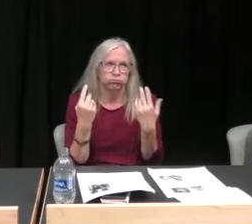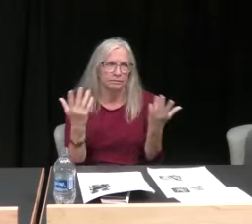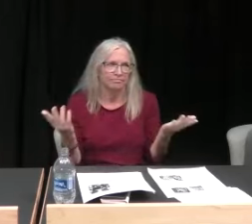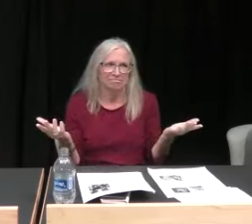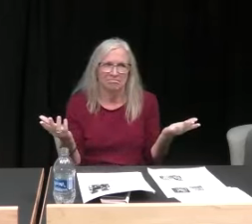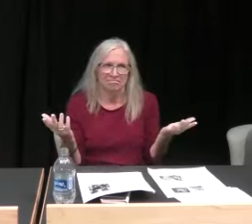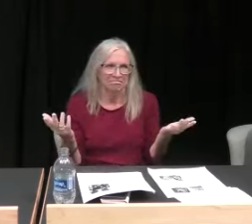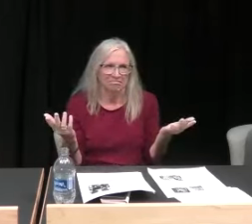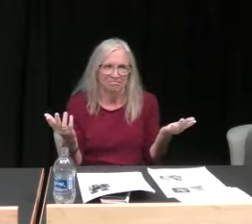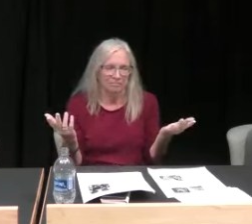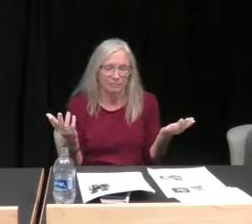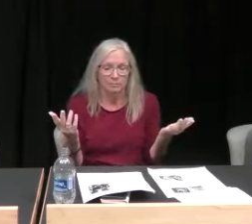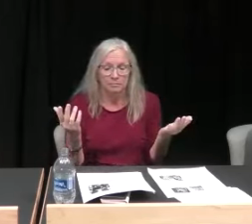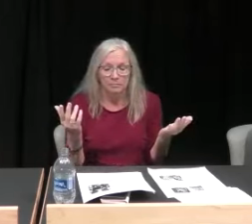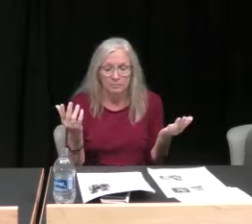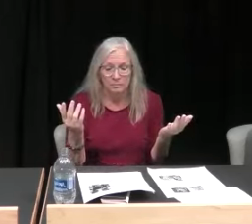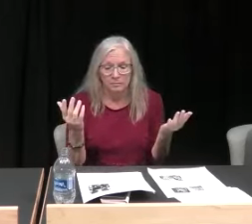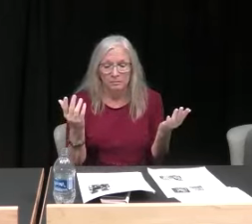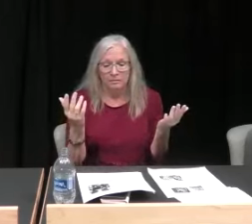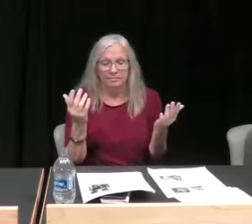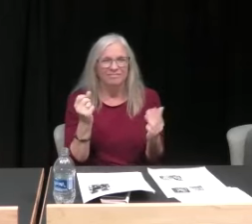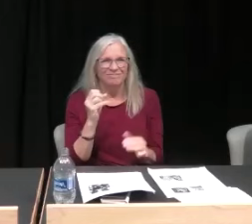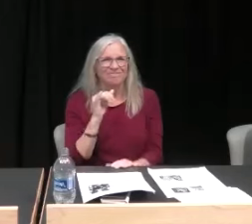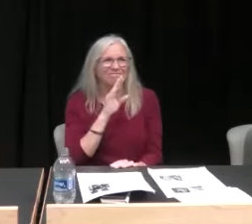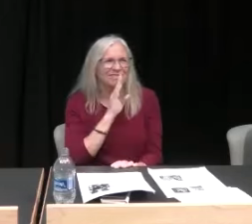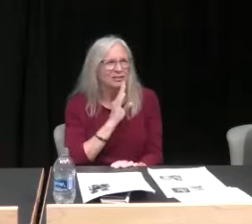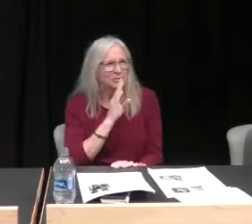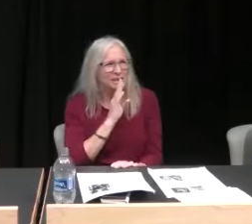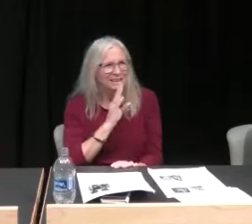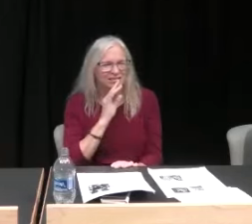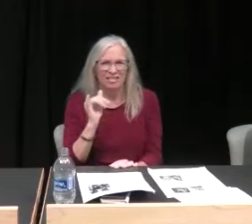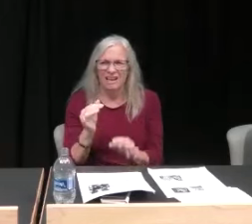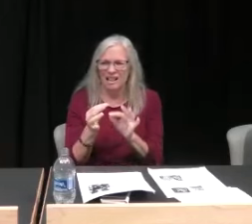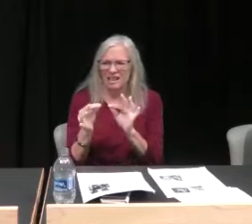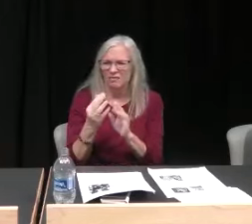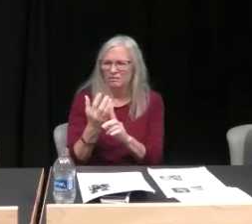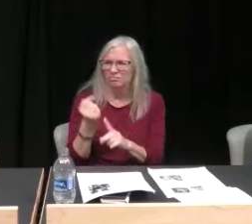to extended family and and all the latest news of what was going on I didn't have access to